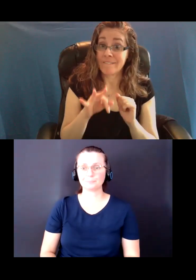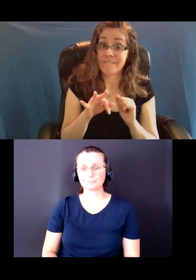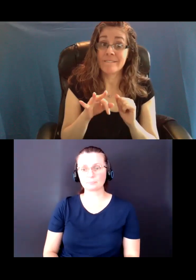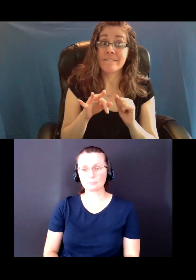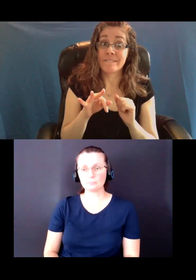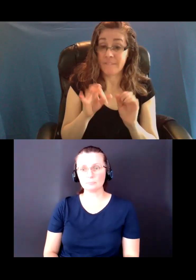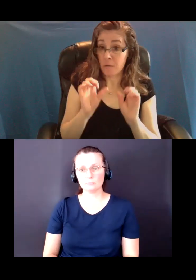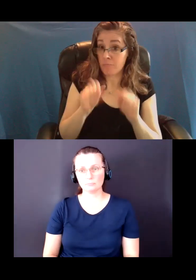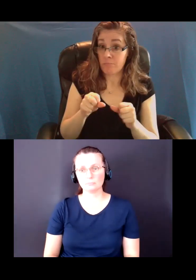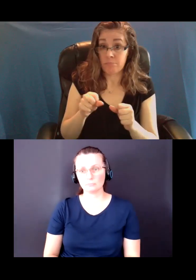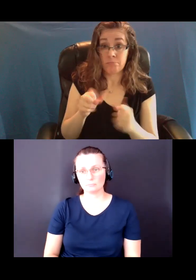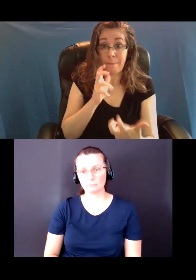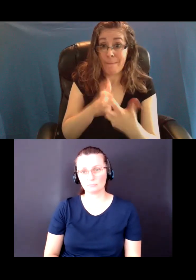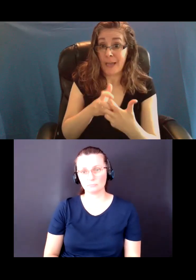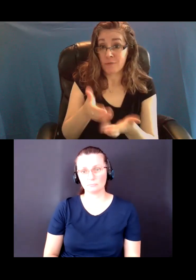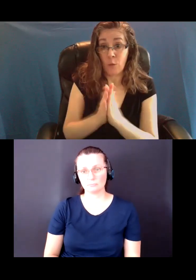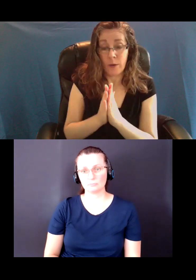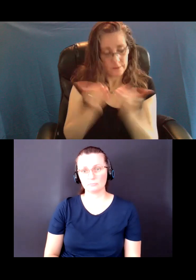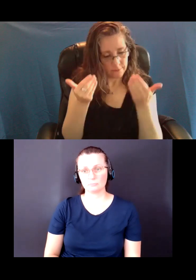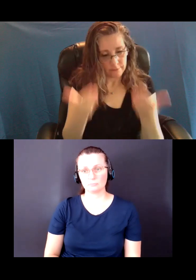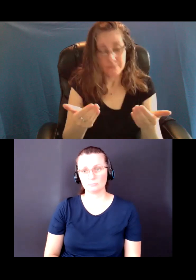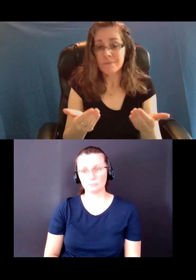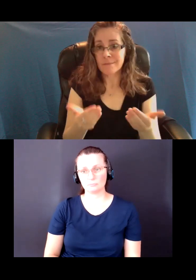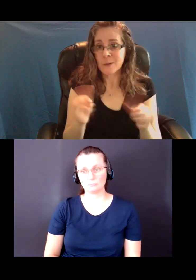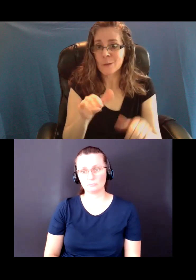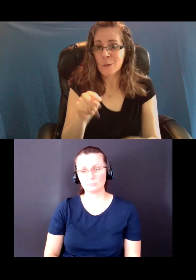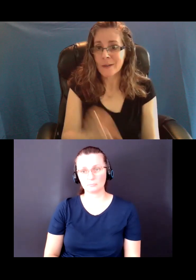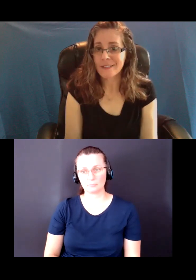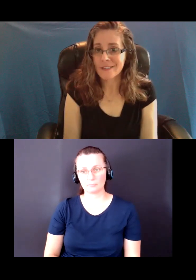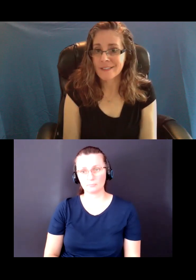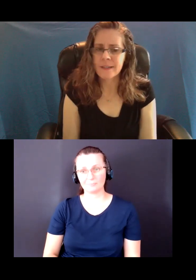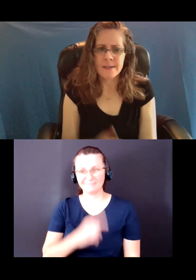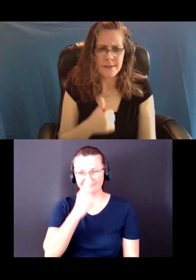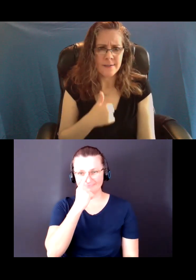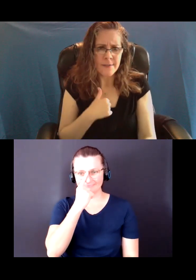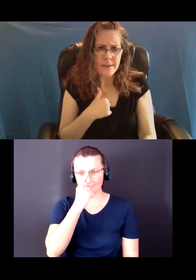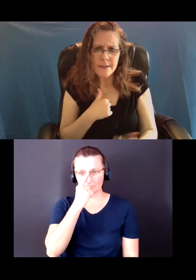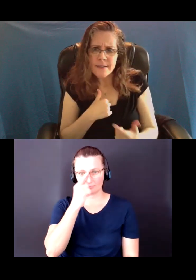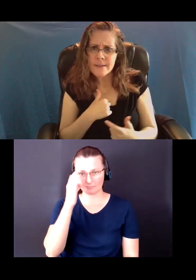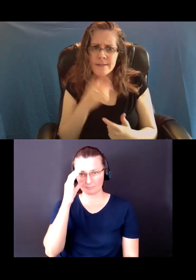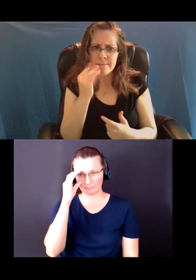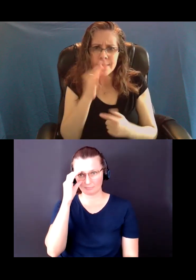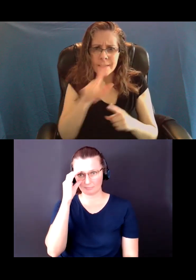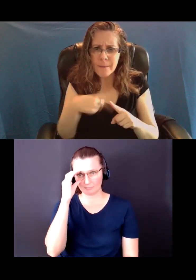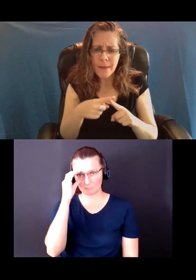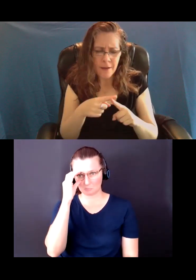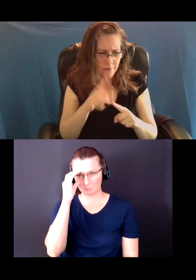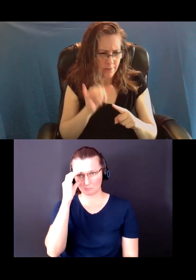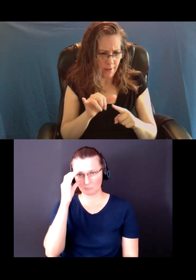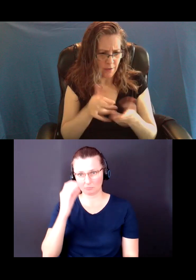meet it, they should. If they're analyzing the request more closely, they have to keep in mind the obligation to participate in